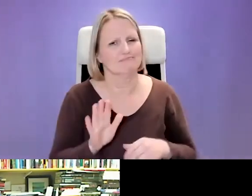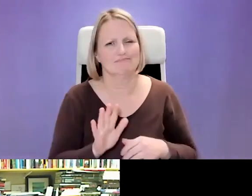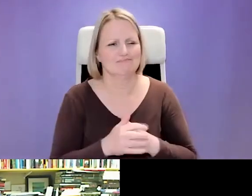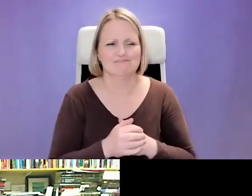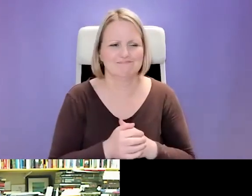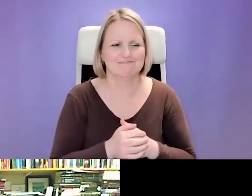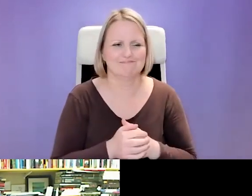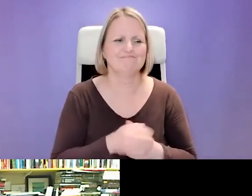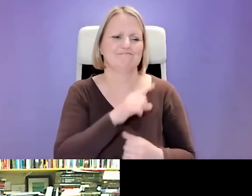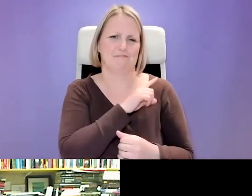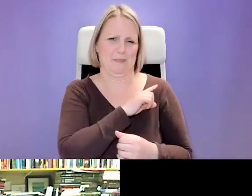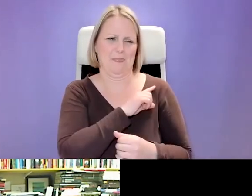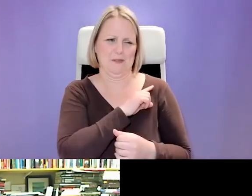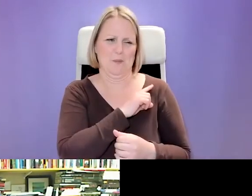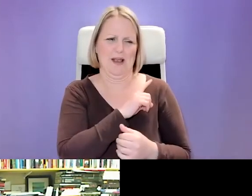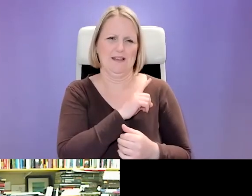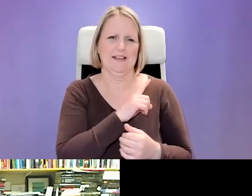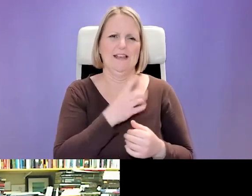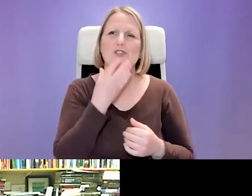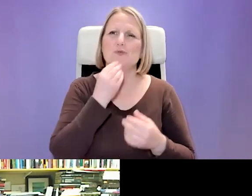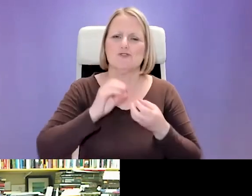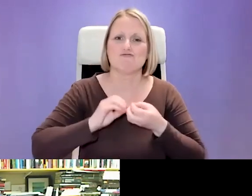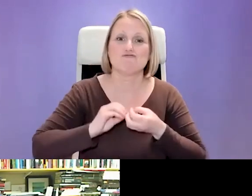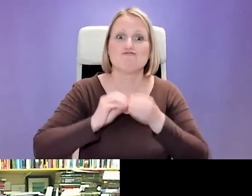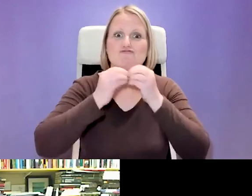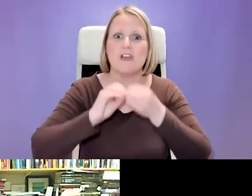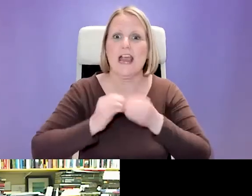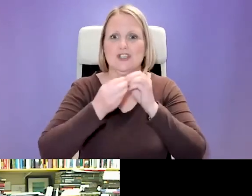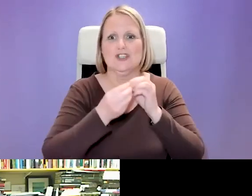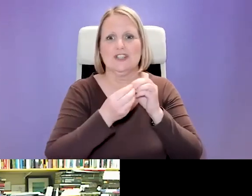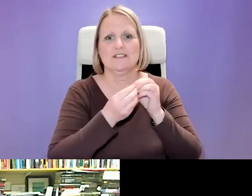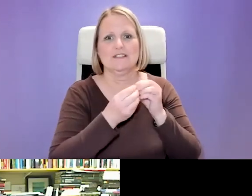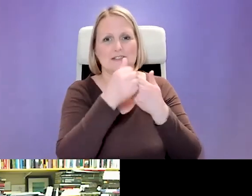that's why these sort of creational verses, the gifts of the Spirit,